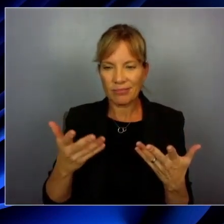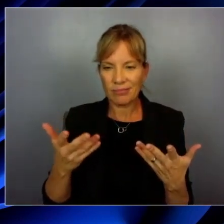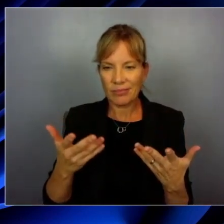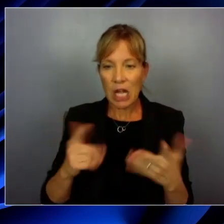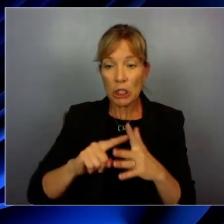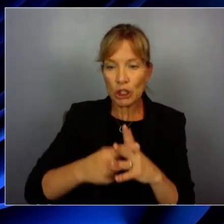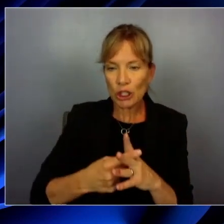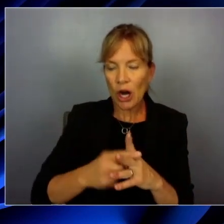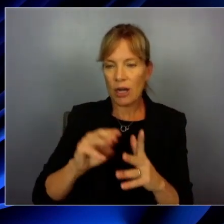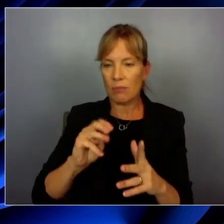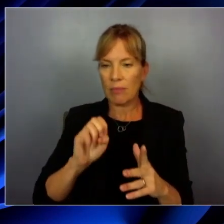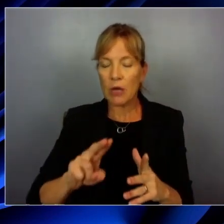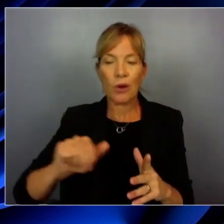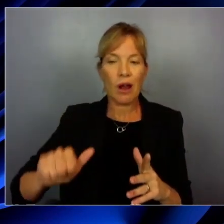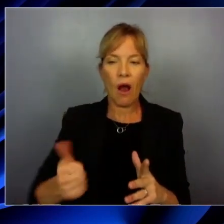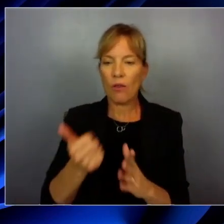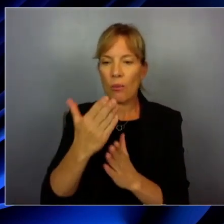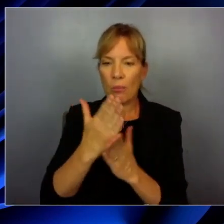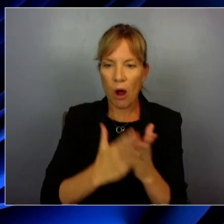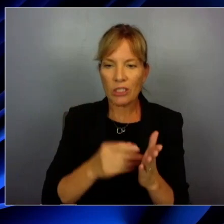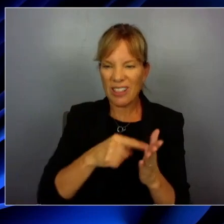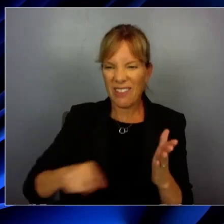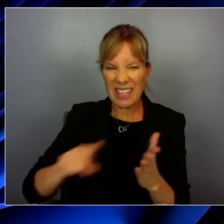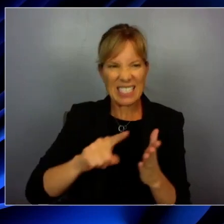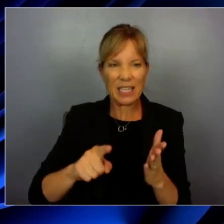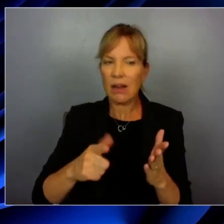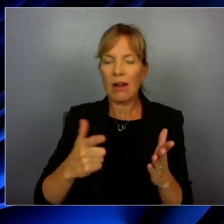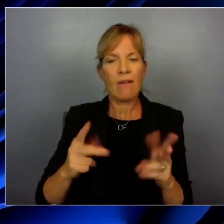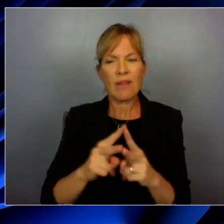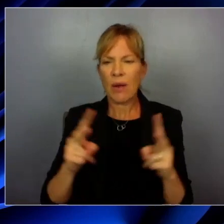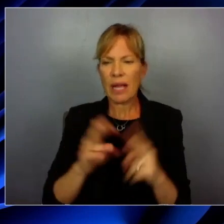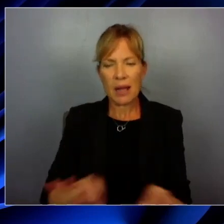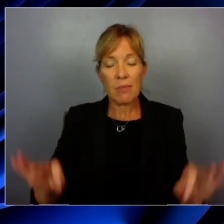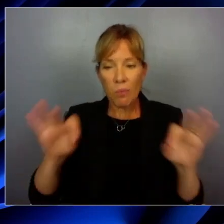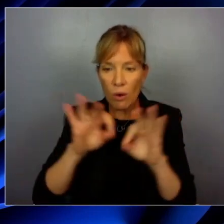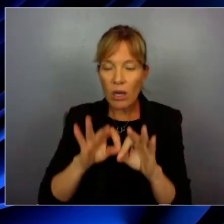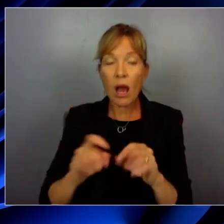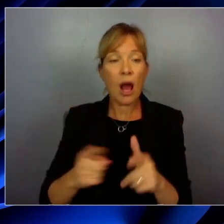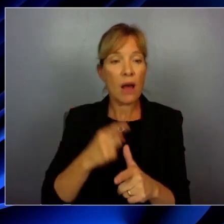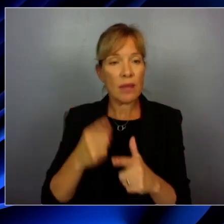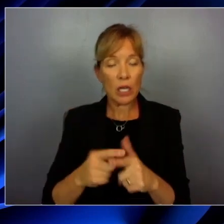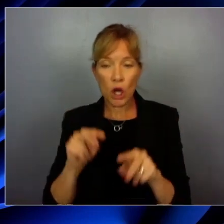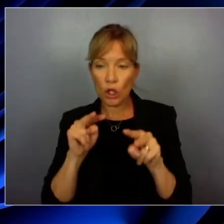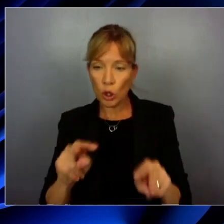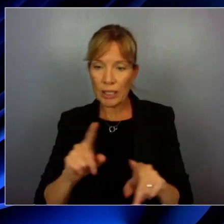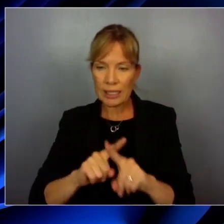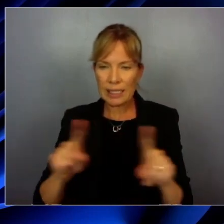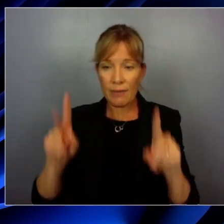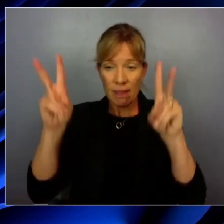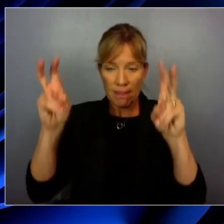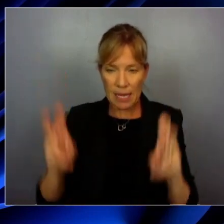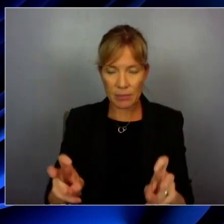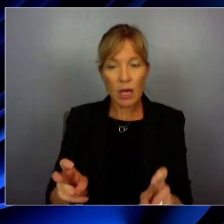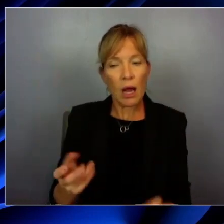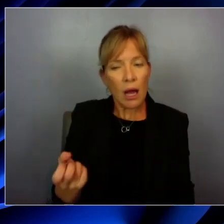other pieces of the UI are very important, and then if we look at the different themes again when we talk about inclusive,